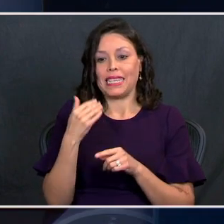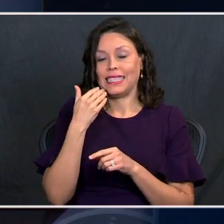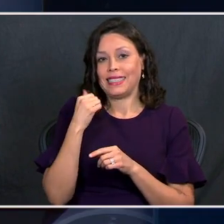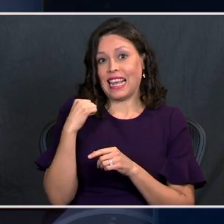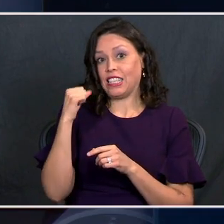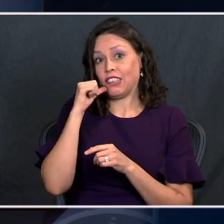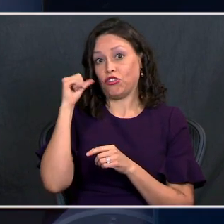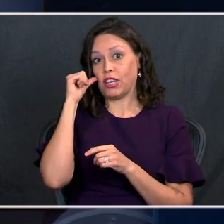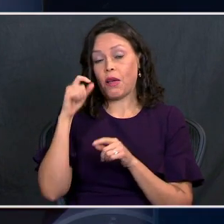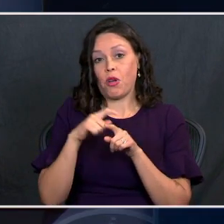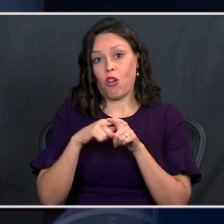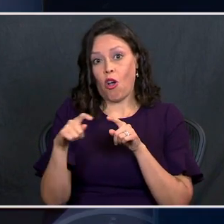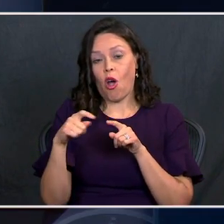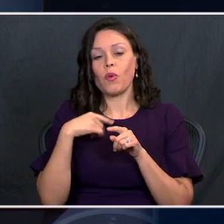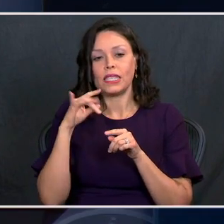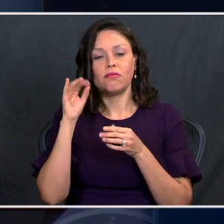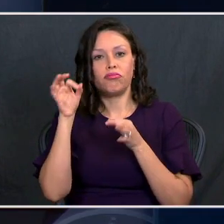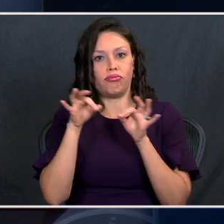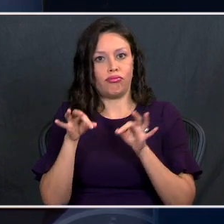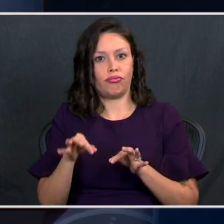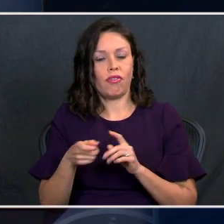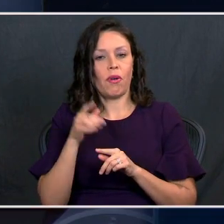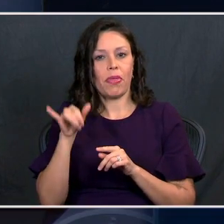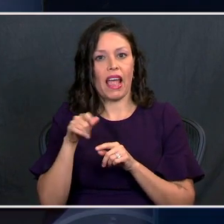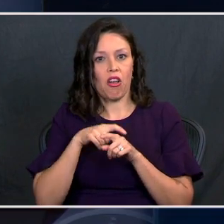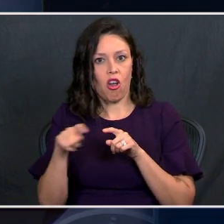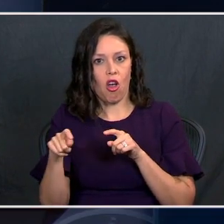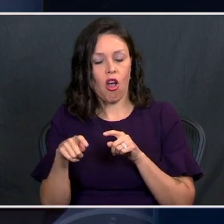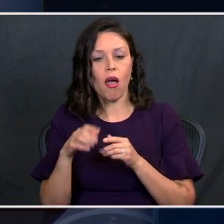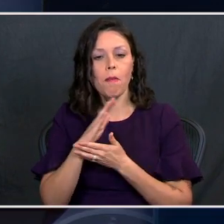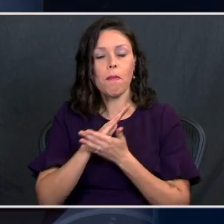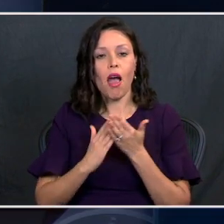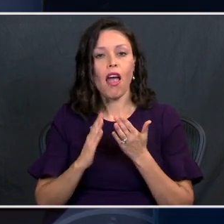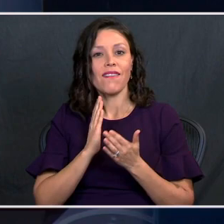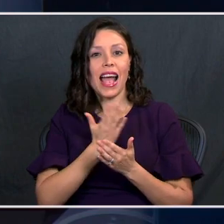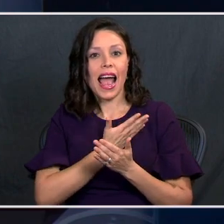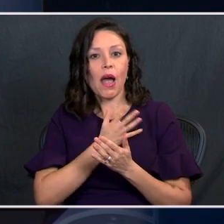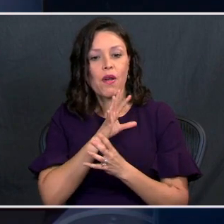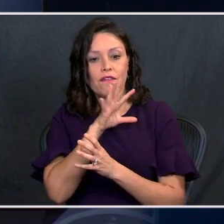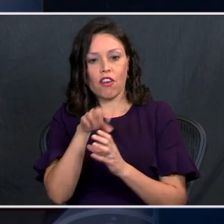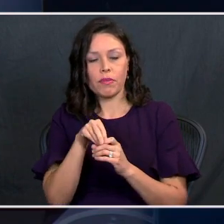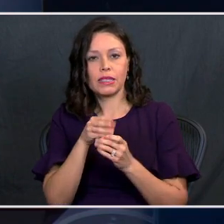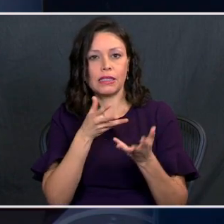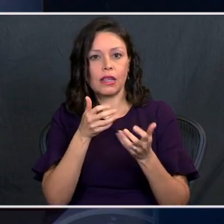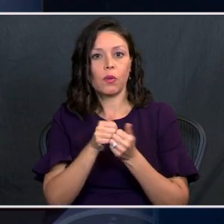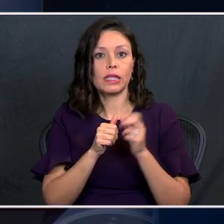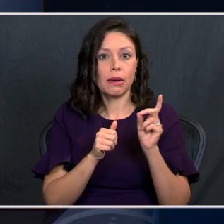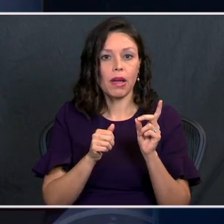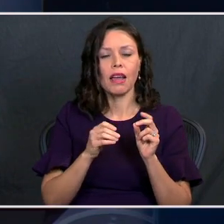that we did a brief readout on from that call -- part of our ongoing engagement to talk with Democrats and Republicans.